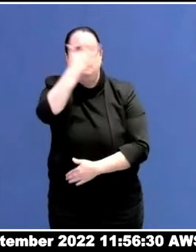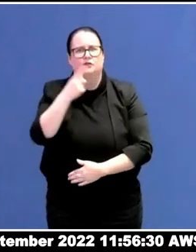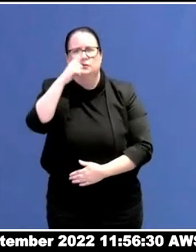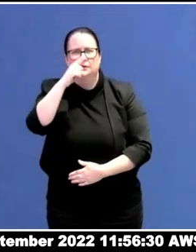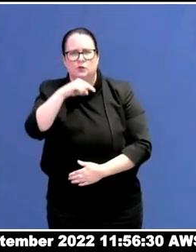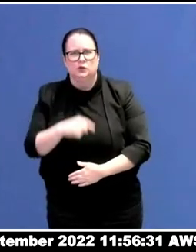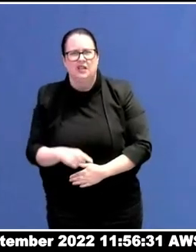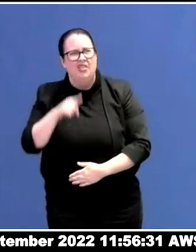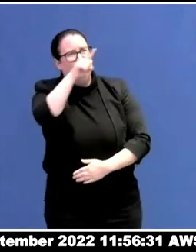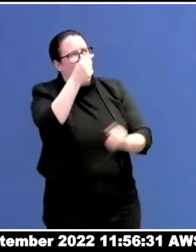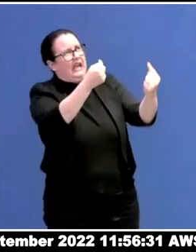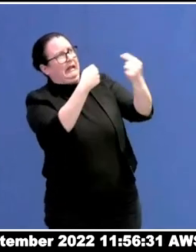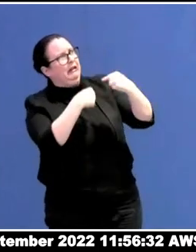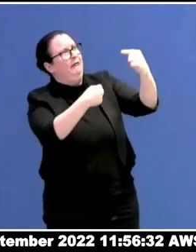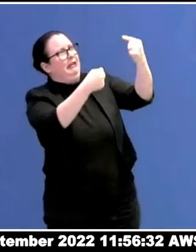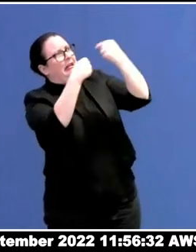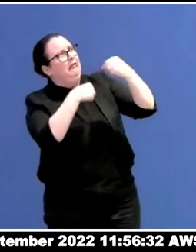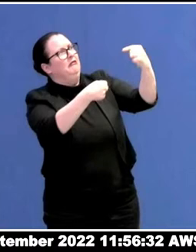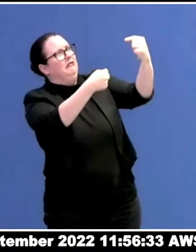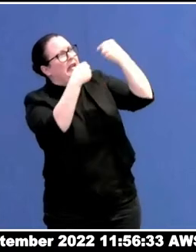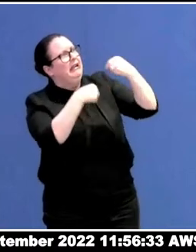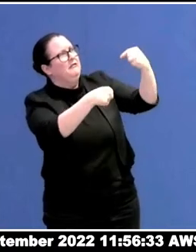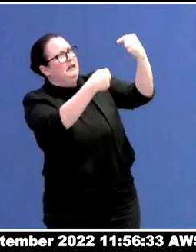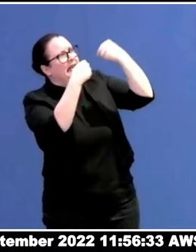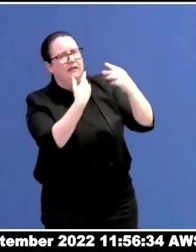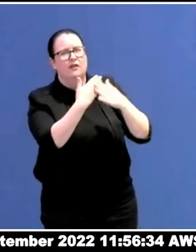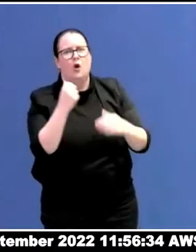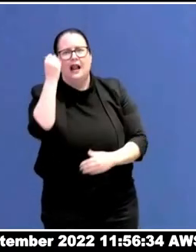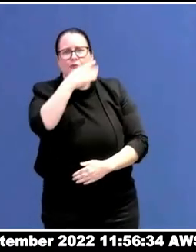that's perpetrating this harm and violence against our people? It can't continue.